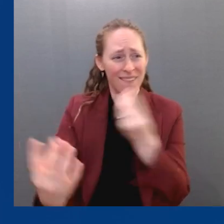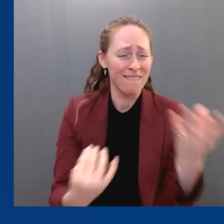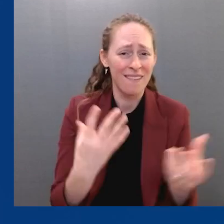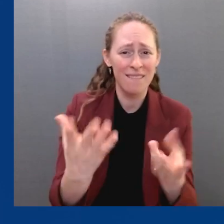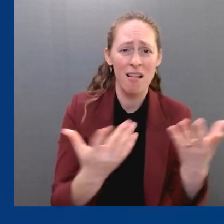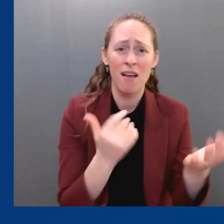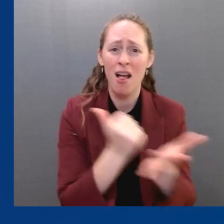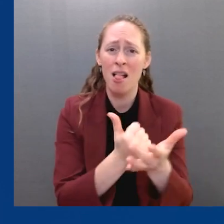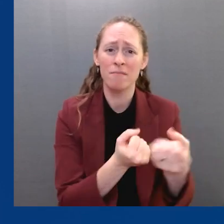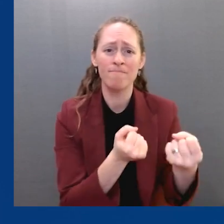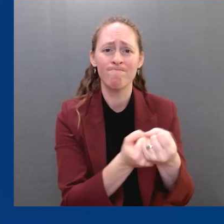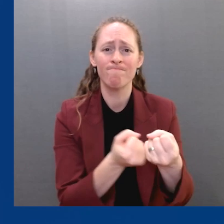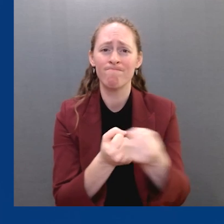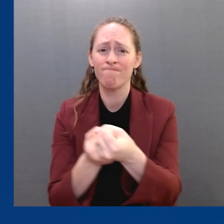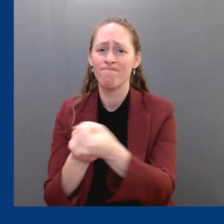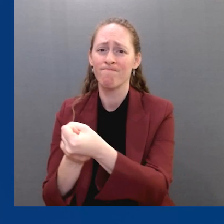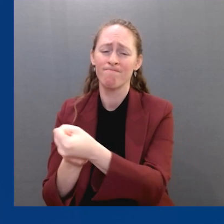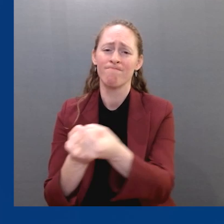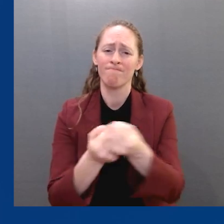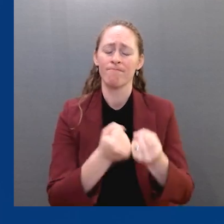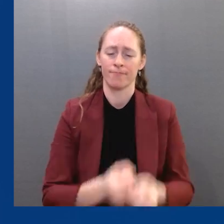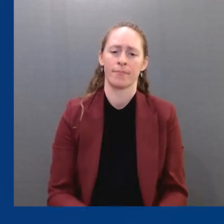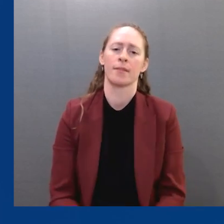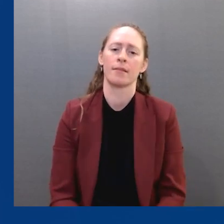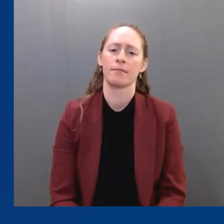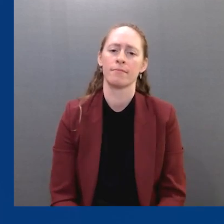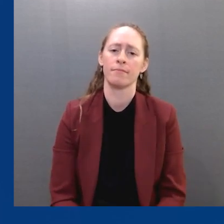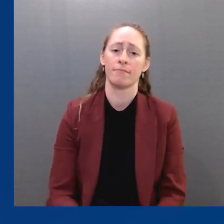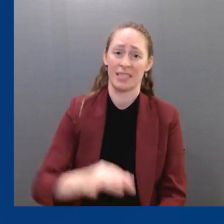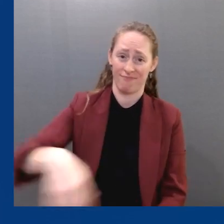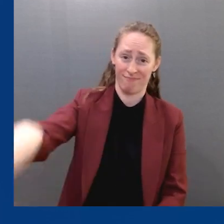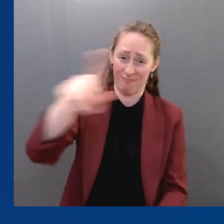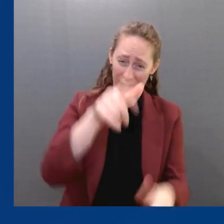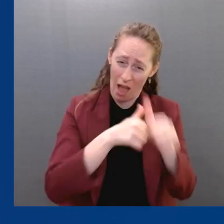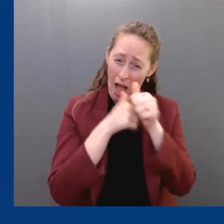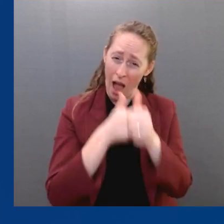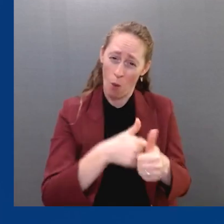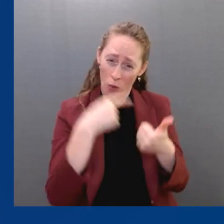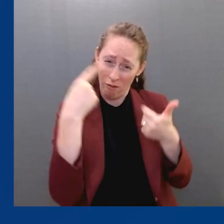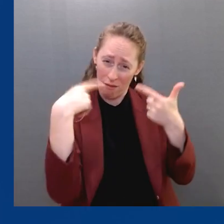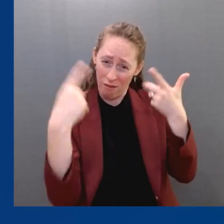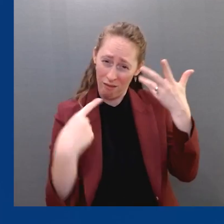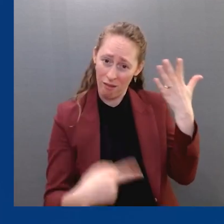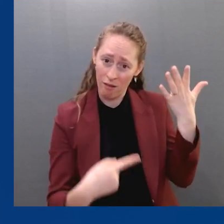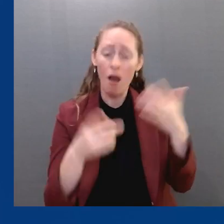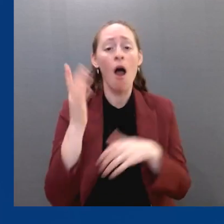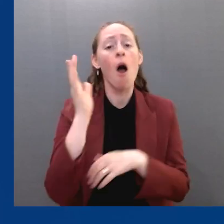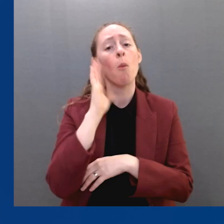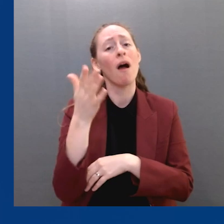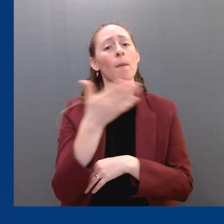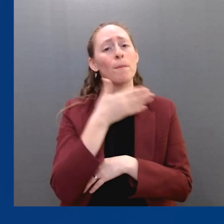we can get through the five infections together. So with that, let me turn it over to Dr. Walensky. Rochelle.